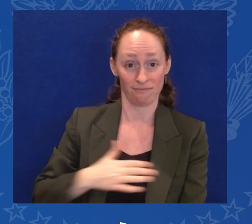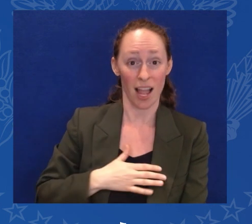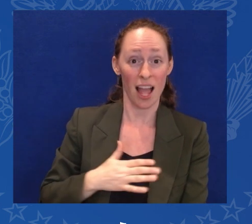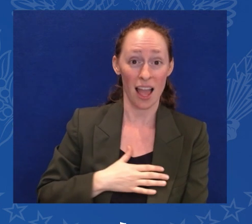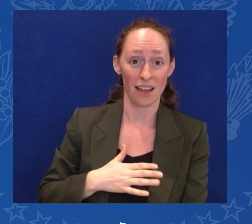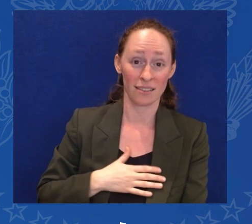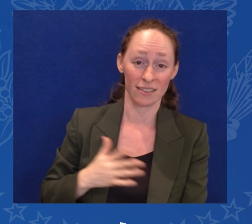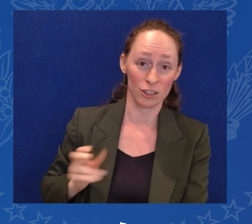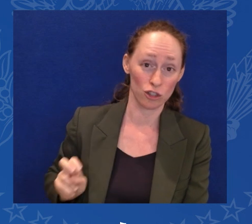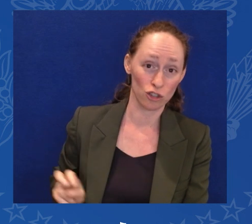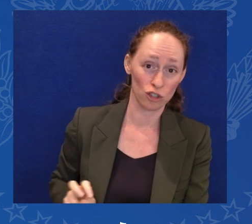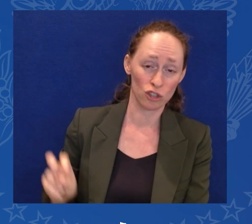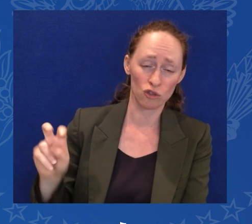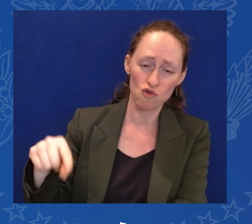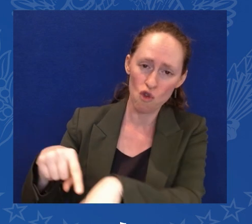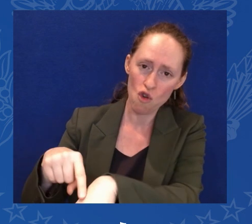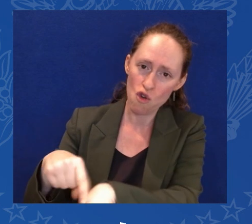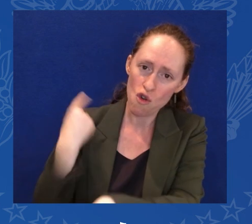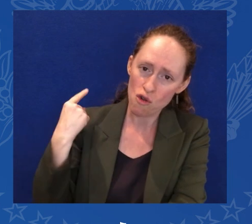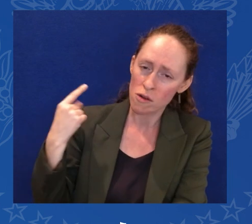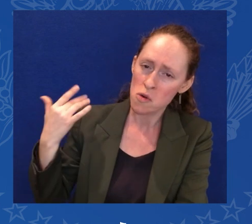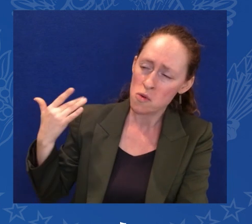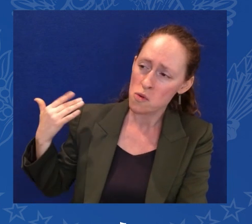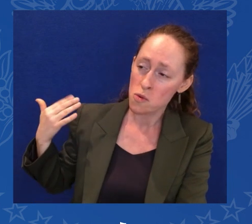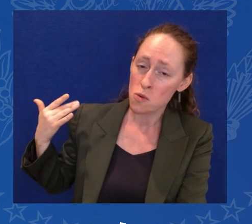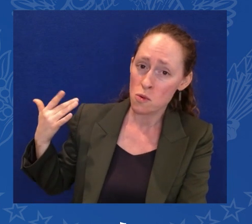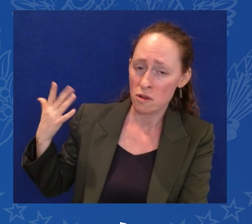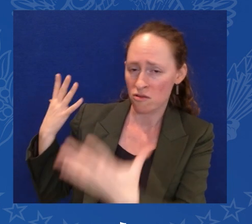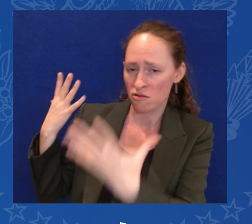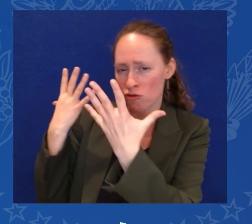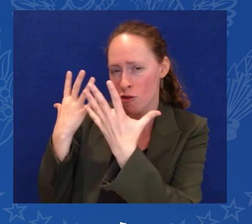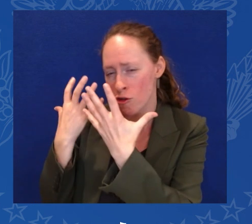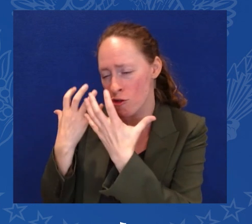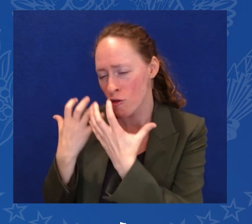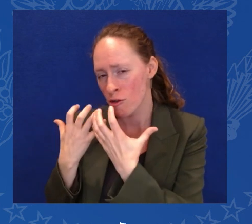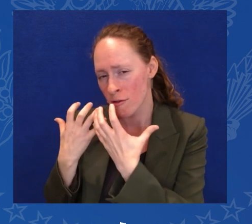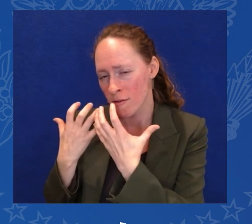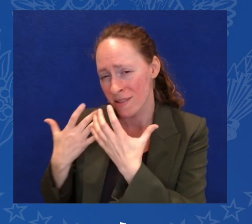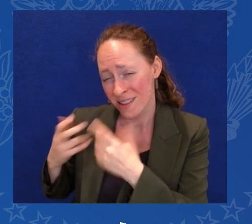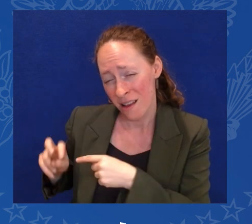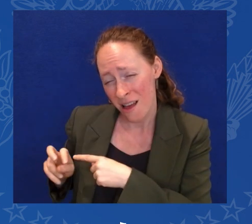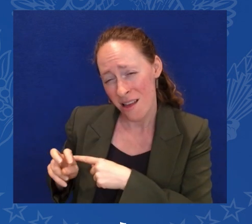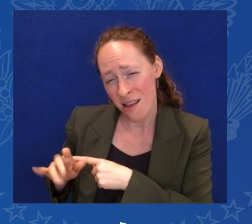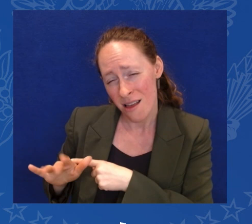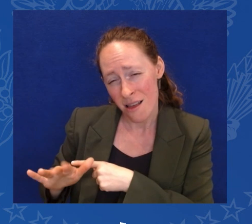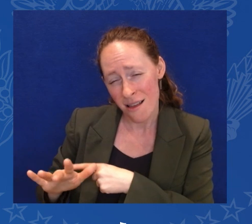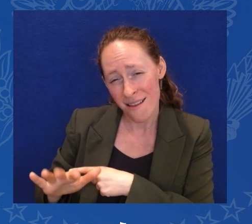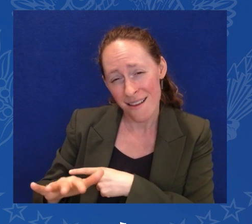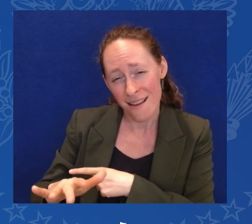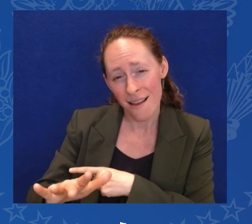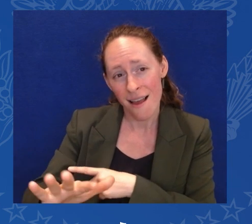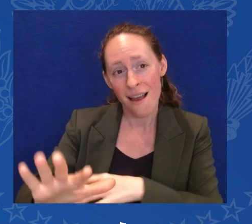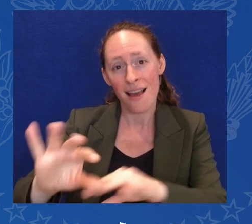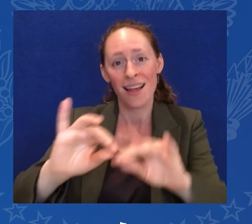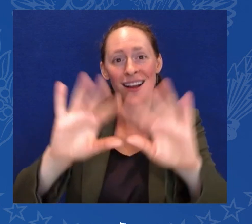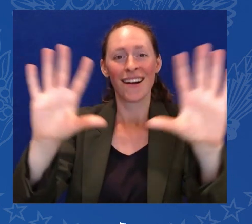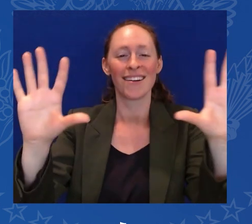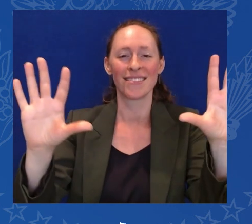When I sat with my family on the night of terror -- when Emmett Till, our beloved Bobo, was taken from us,